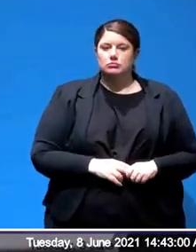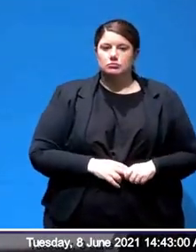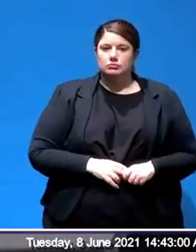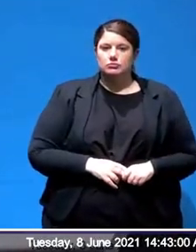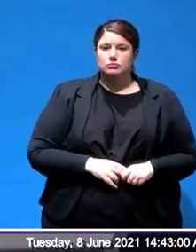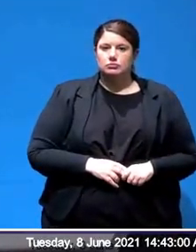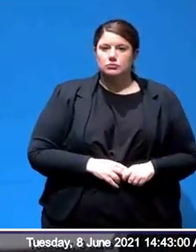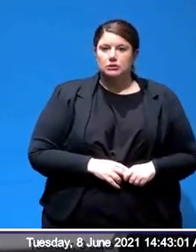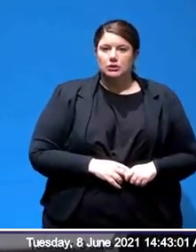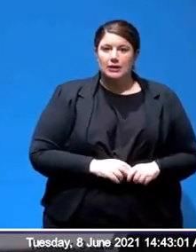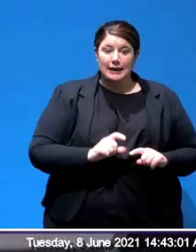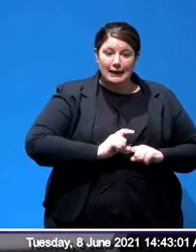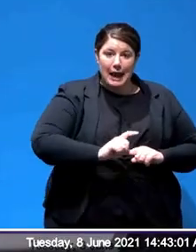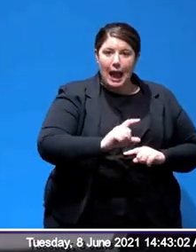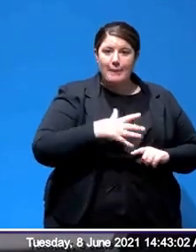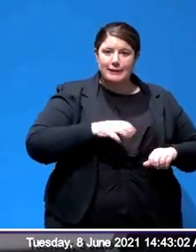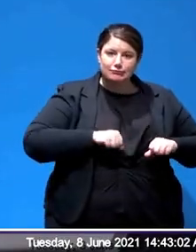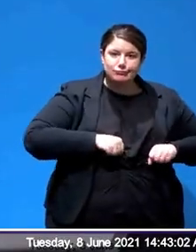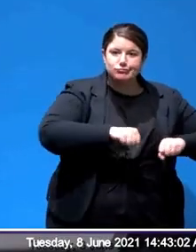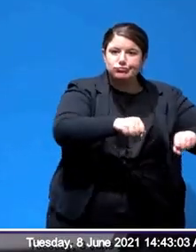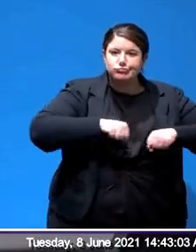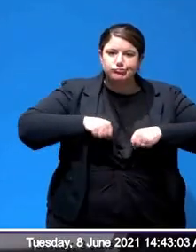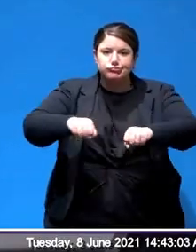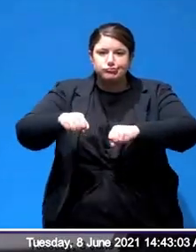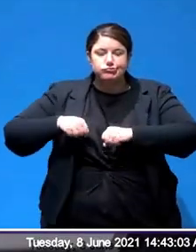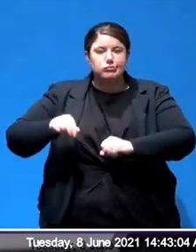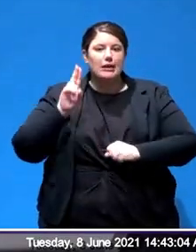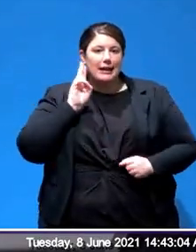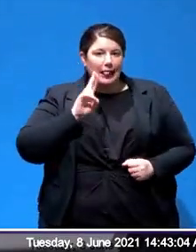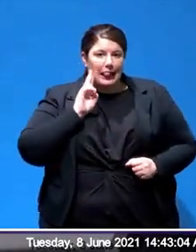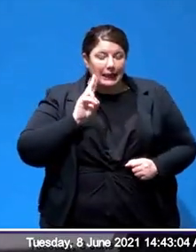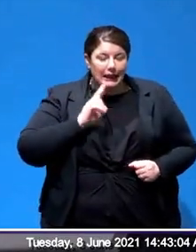Where carpets needed cleaning, they would get them steam cleaned, et cetera.